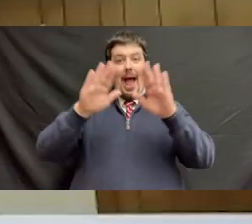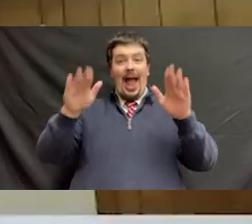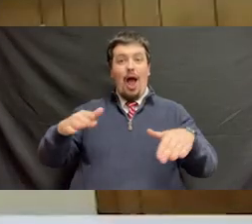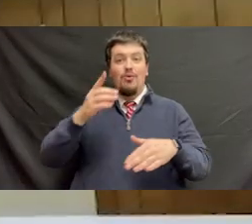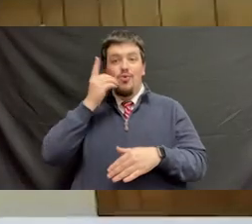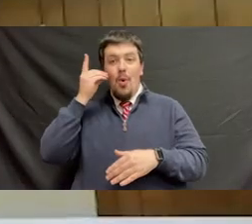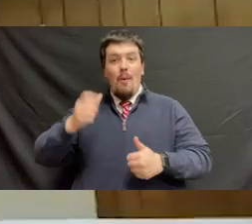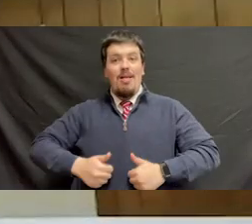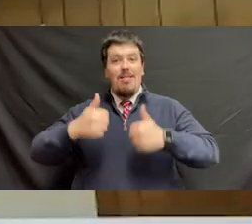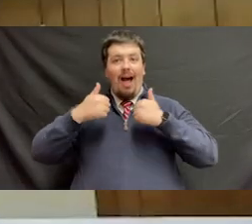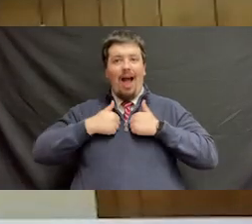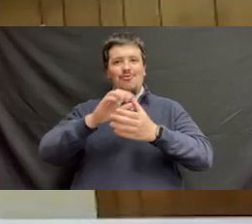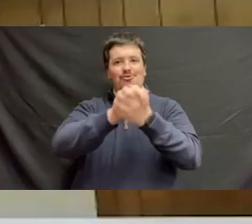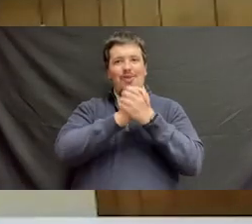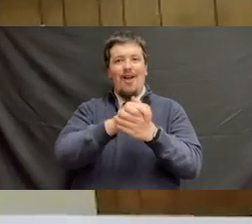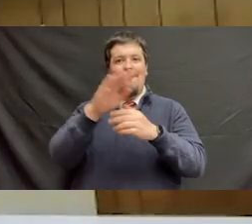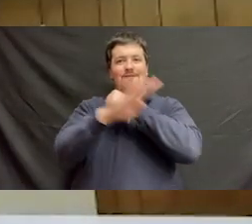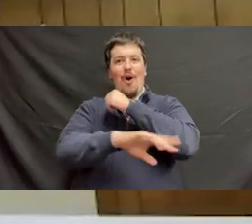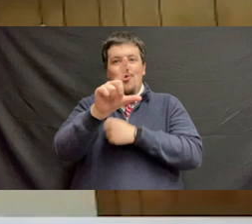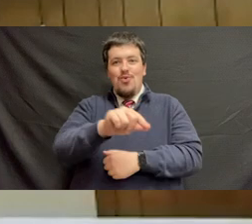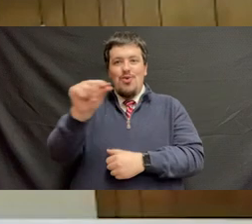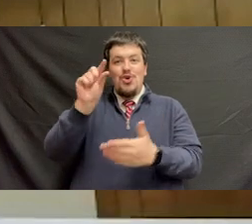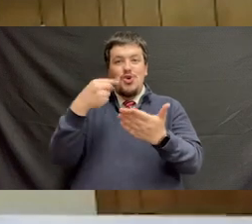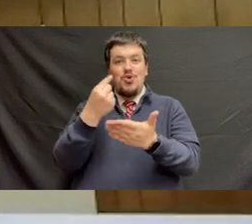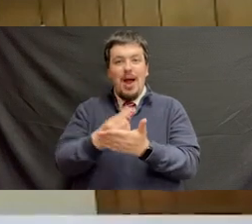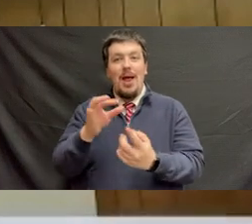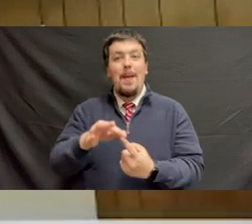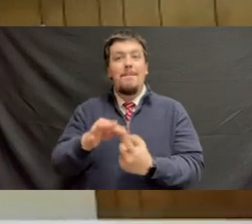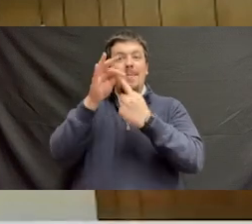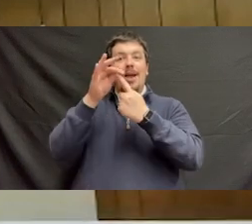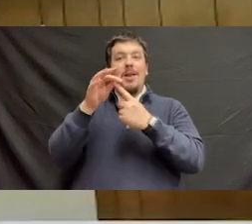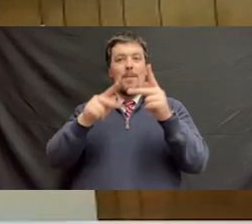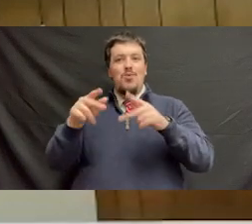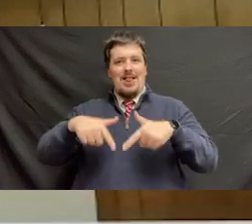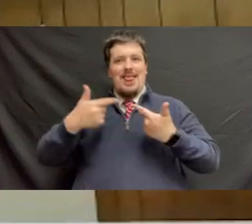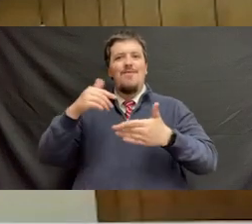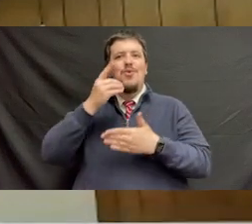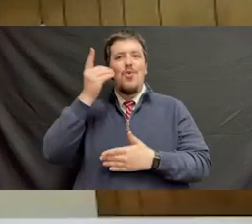we congratulate our fall 2020 graduates, and especially our residents.